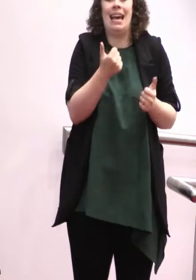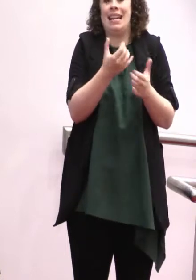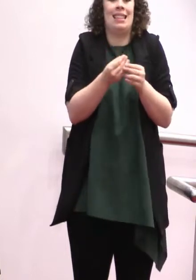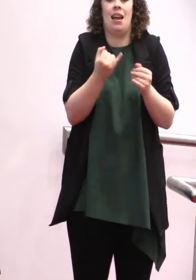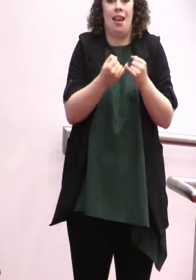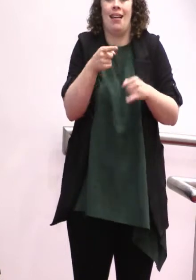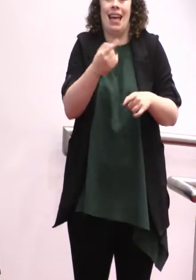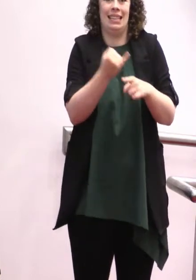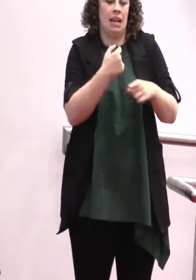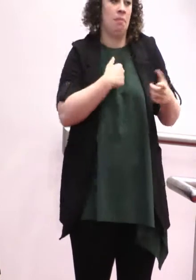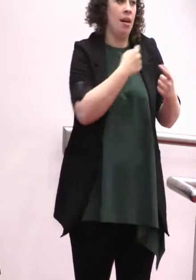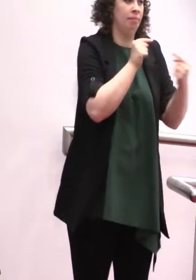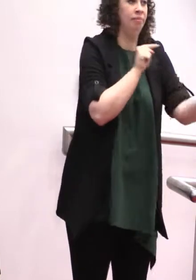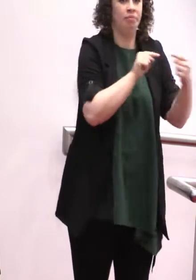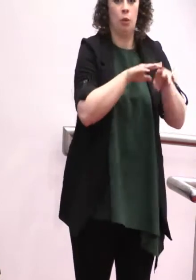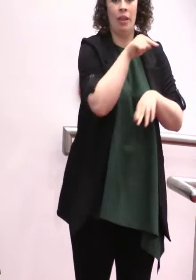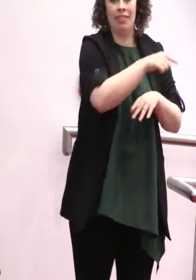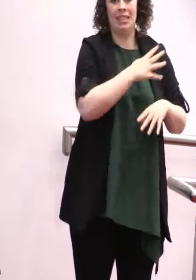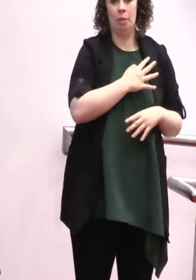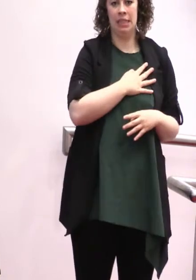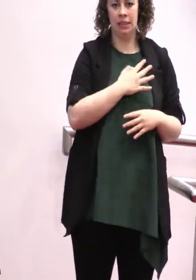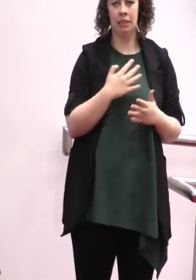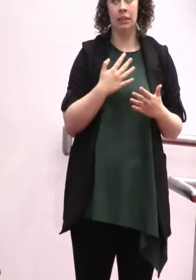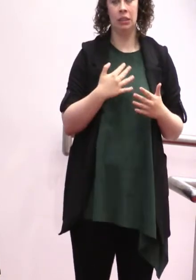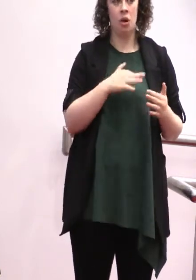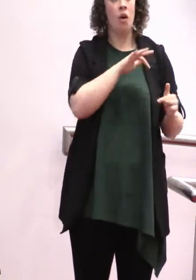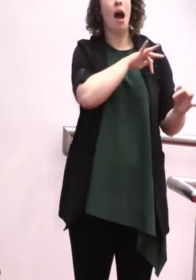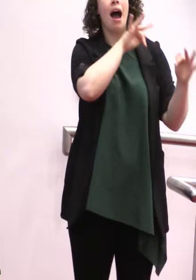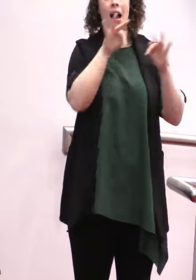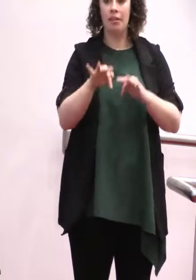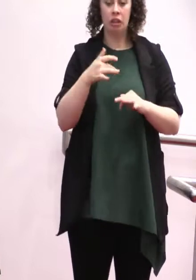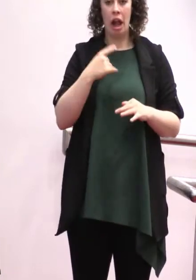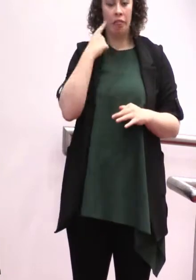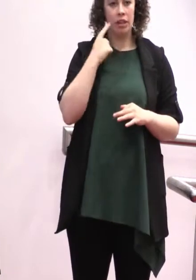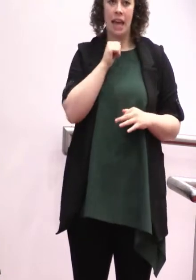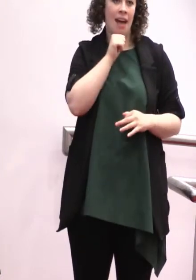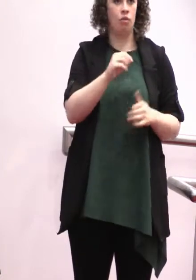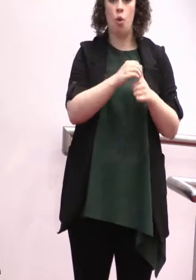After this I had no other choice but to take it to court.